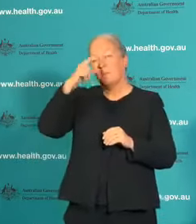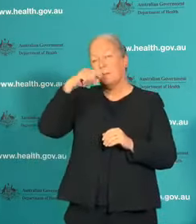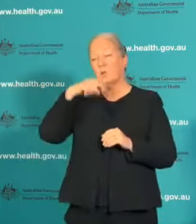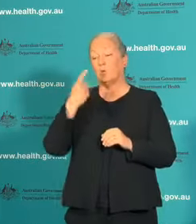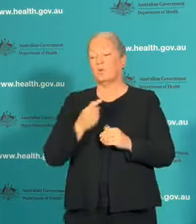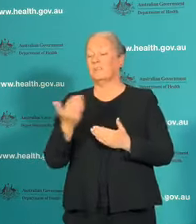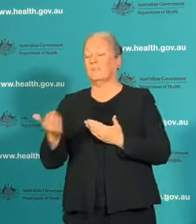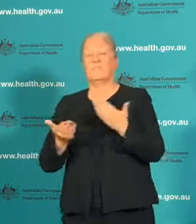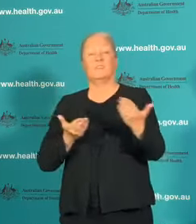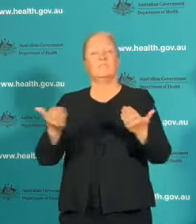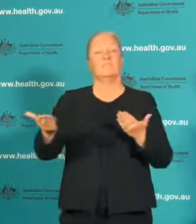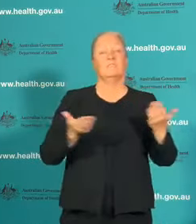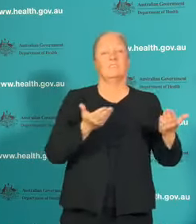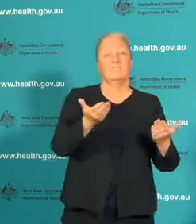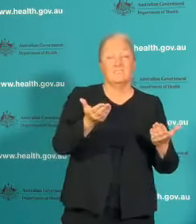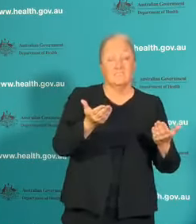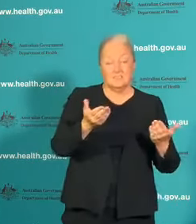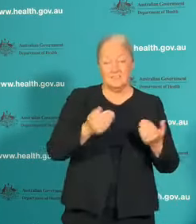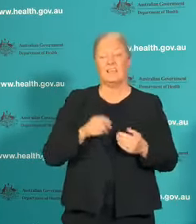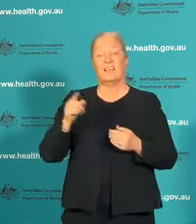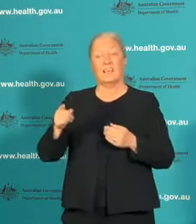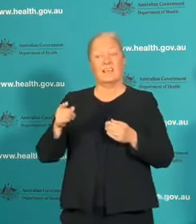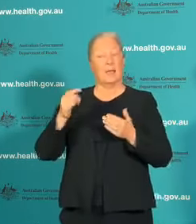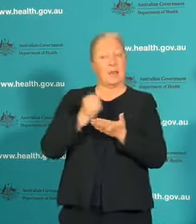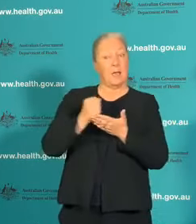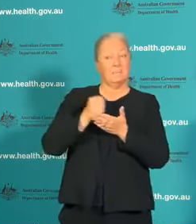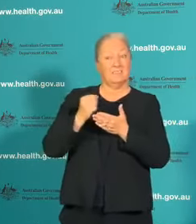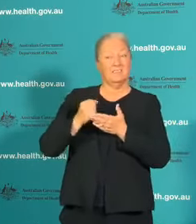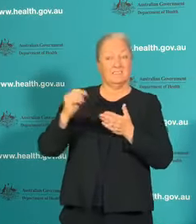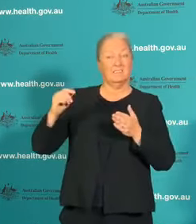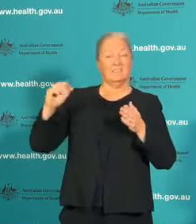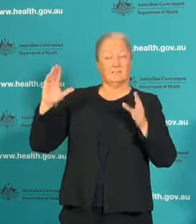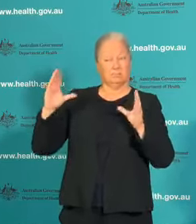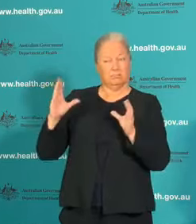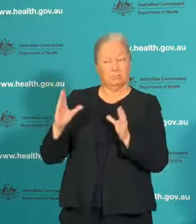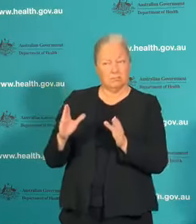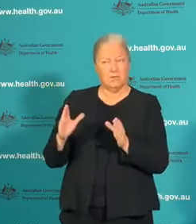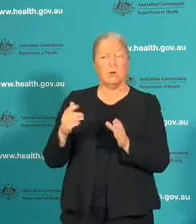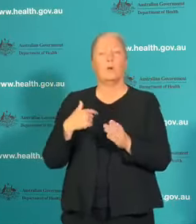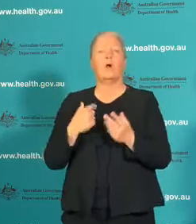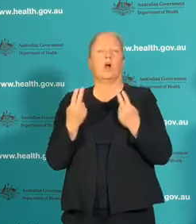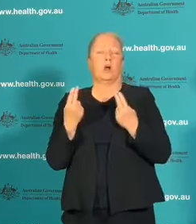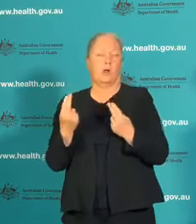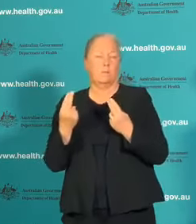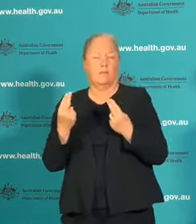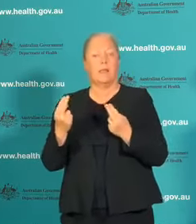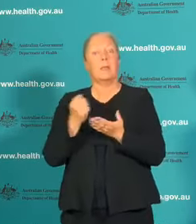transmission continues to fall we hope that we subsequently see a fall in the number of people who pass